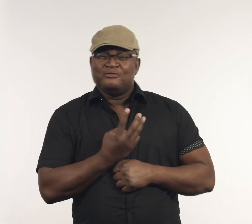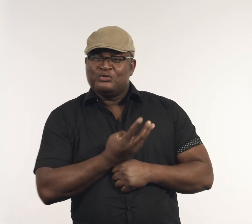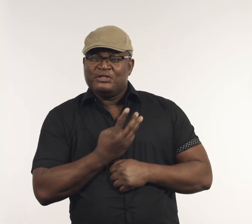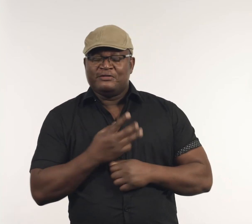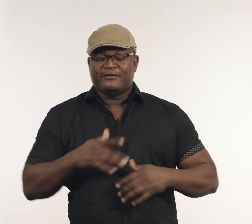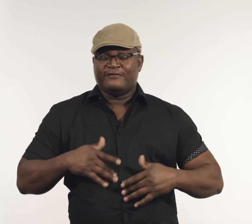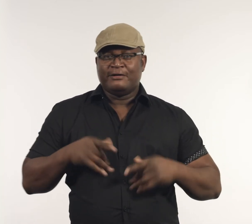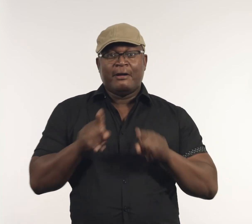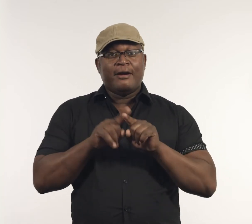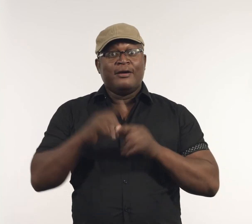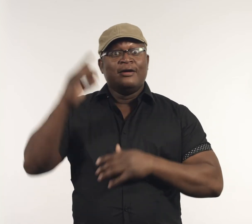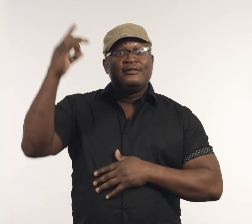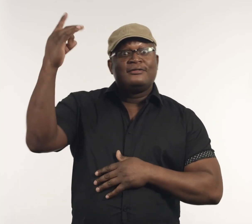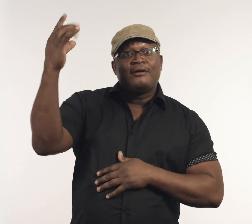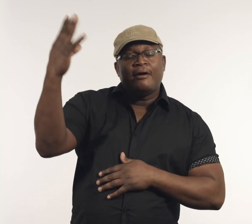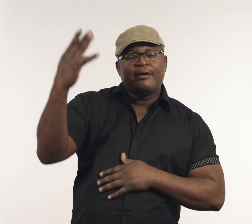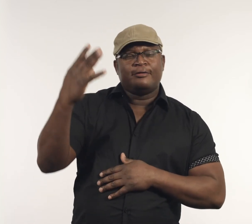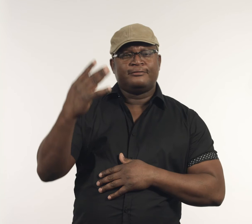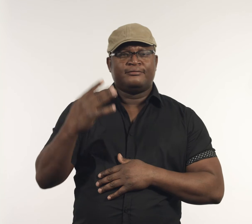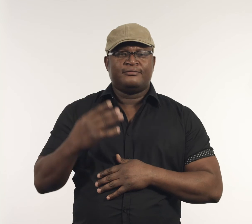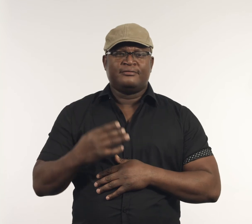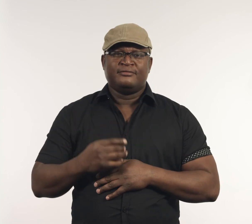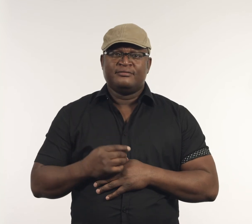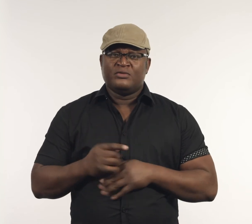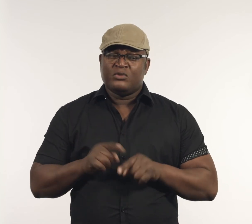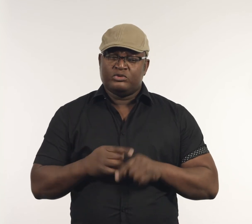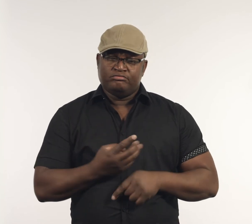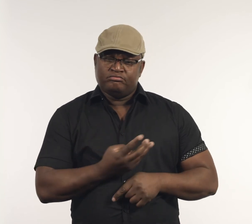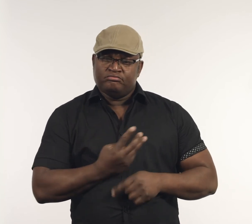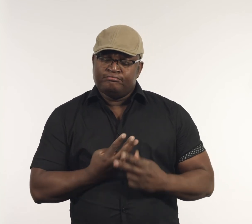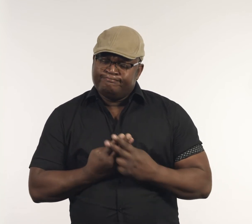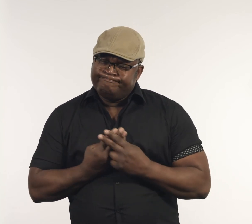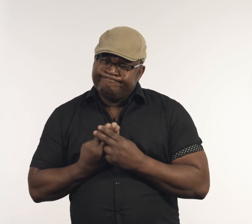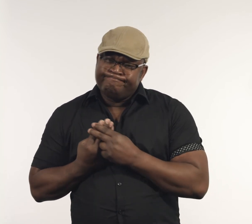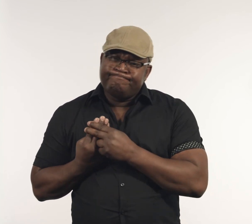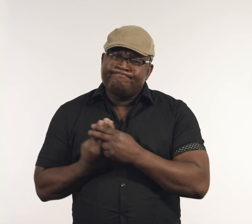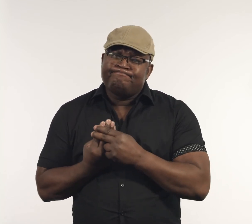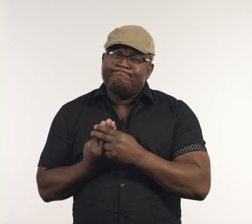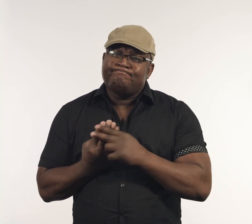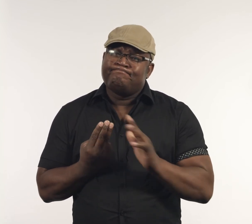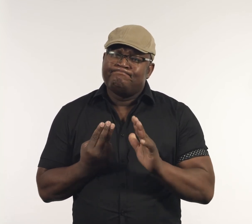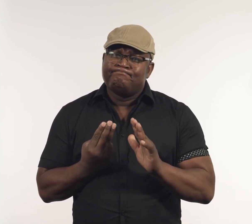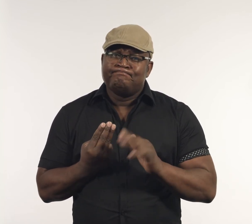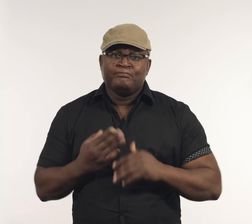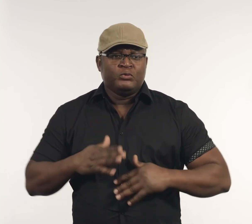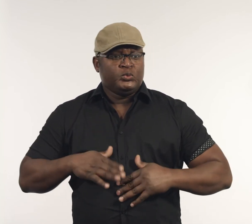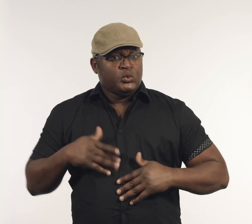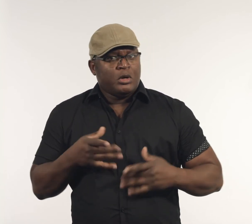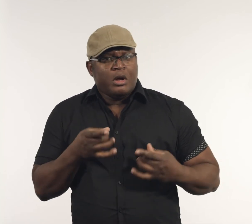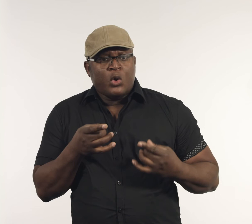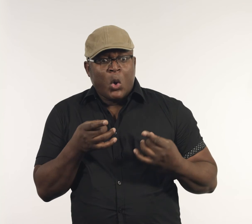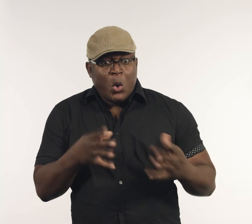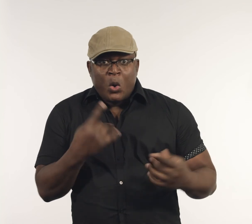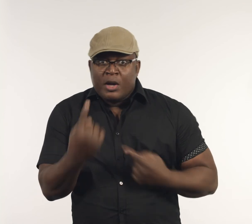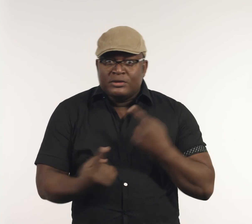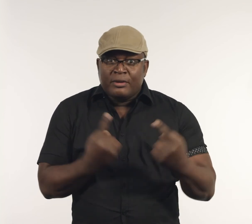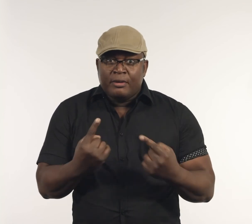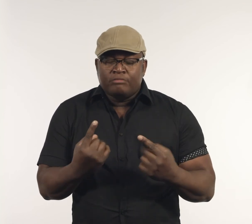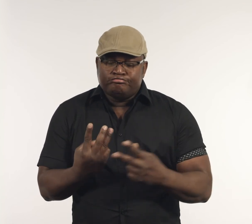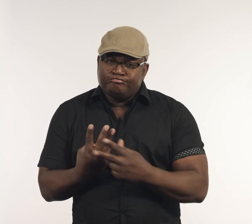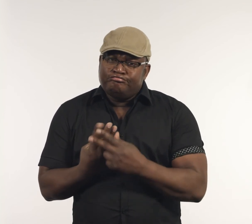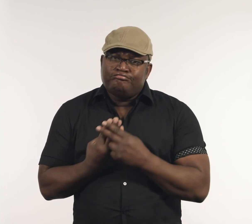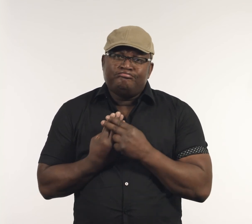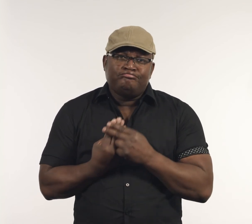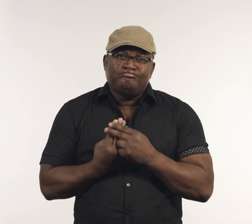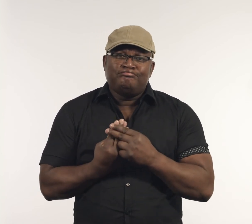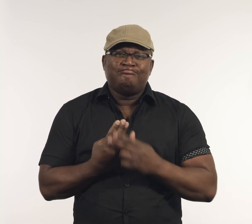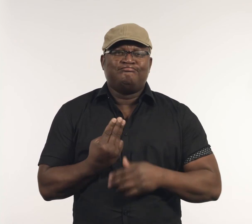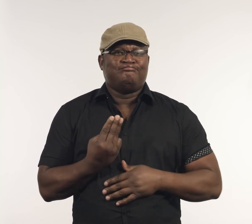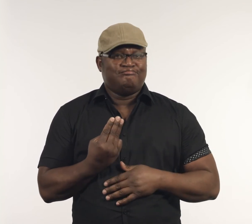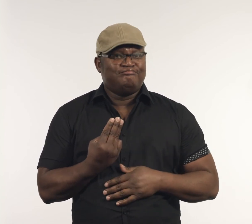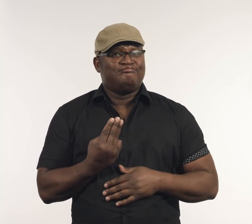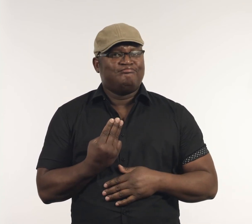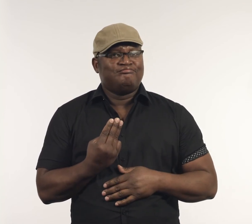‘We sisters are like stars. We don’t want to lose each other. And that’s why we are called stars. Because we are one.